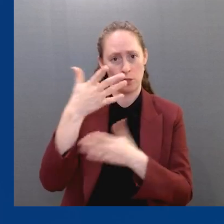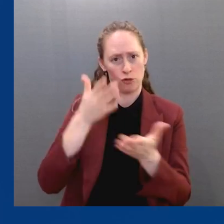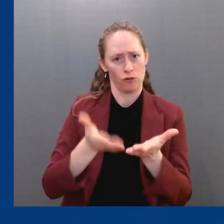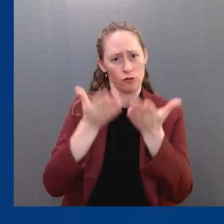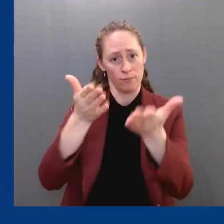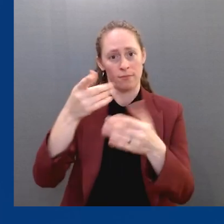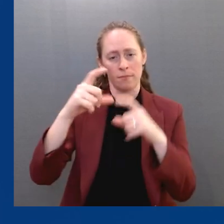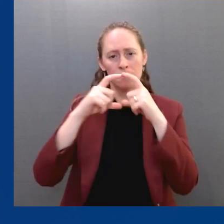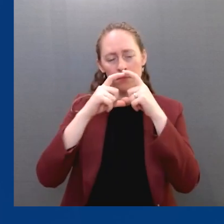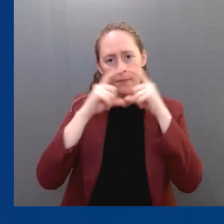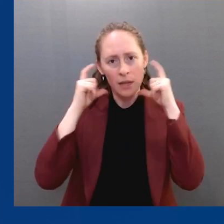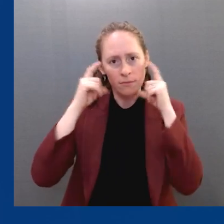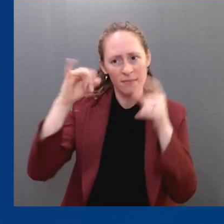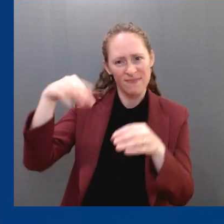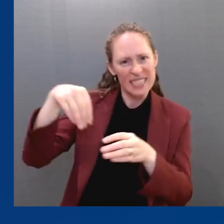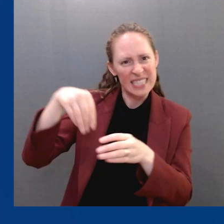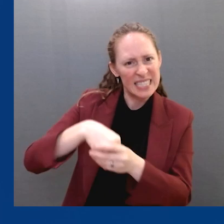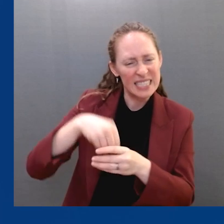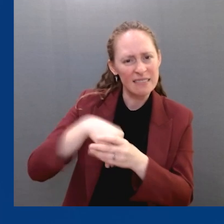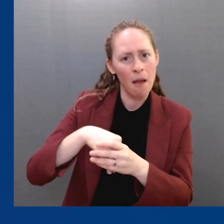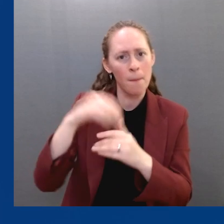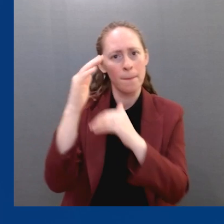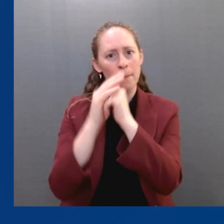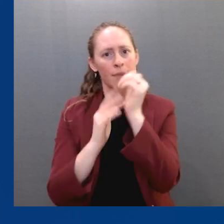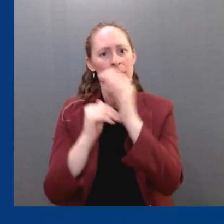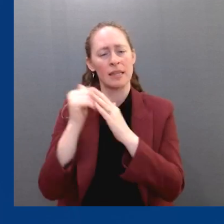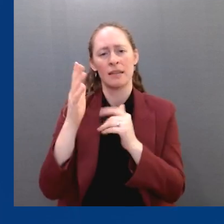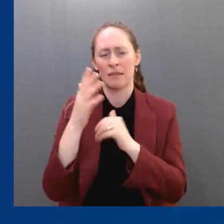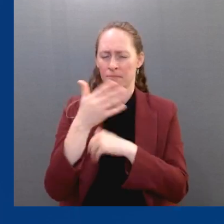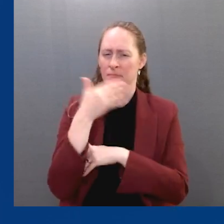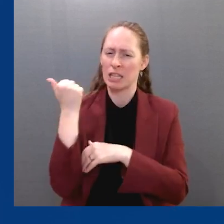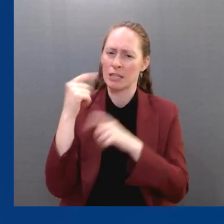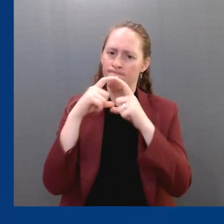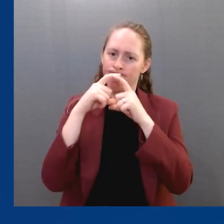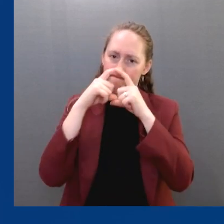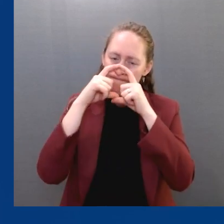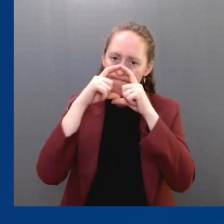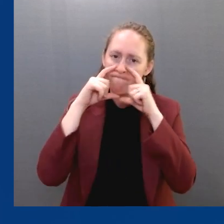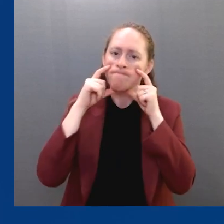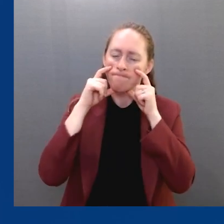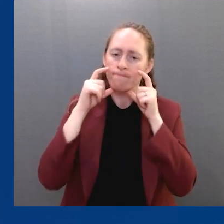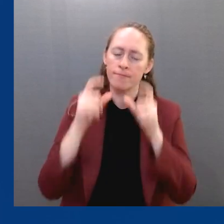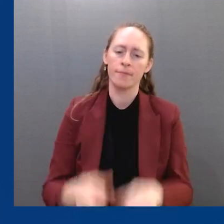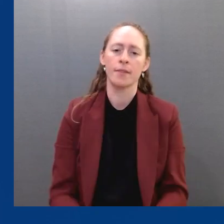is an important tool to control the spread of COVID-19. Prevents you from getting infected